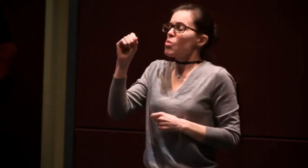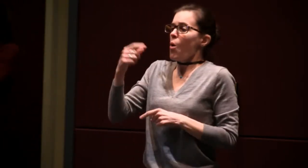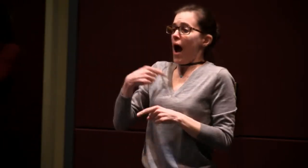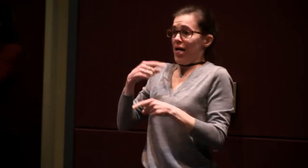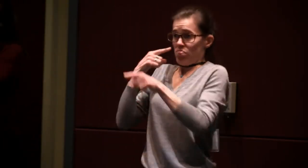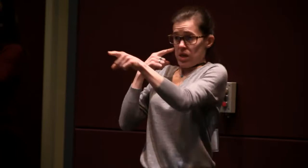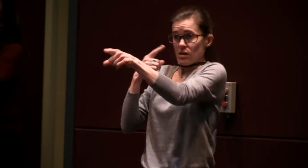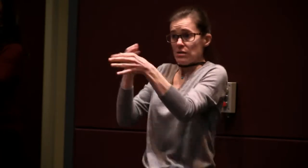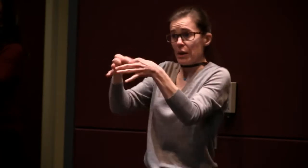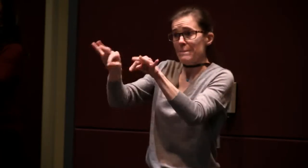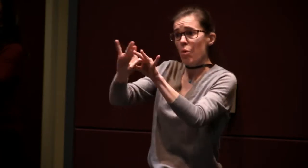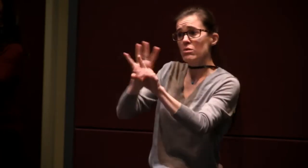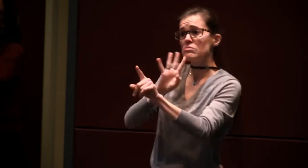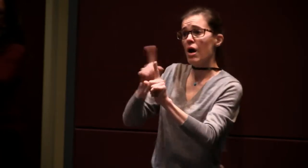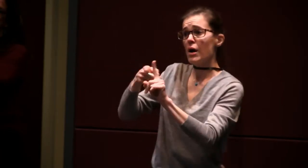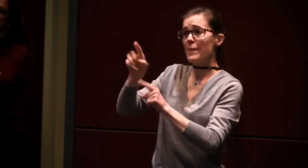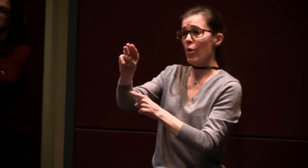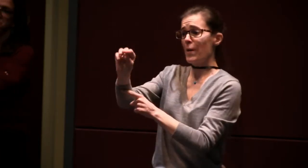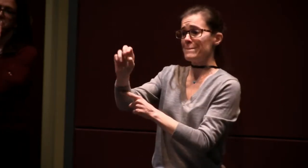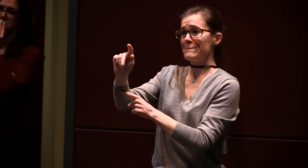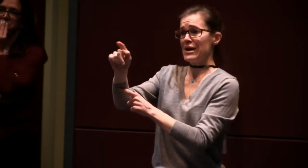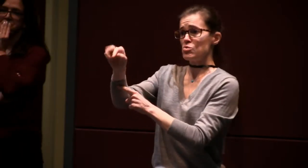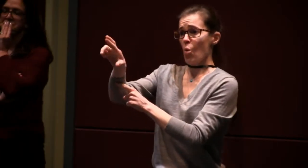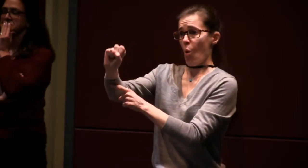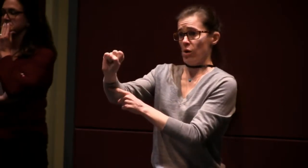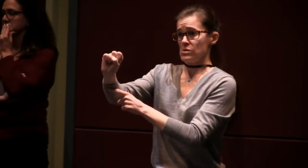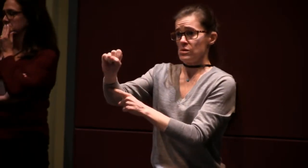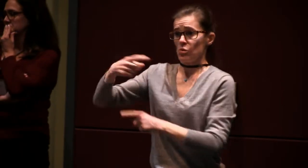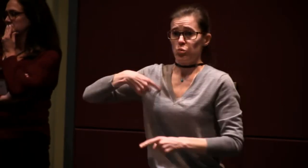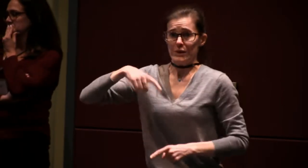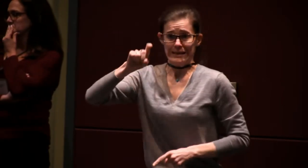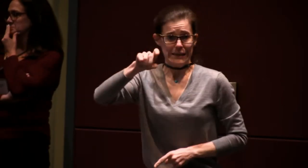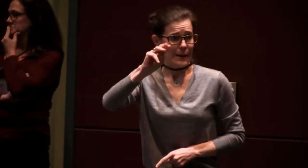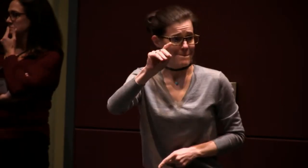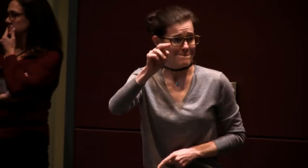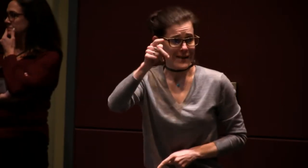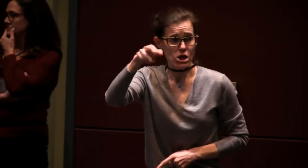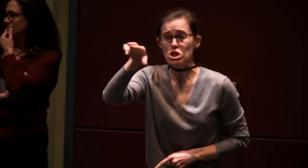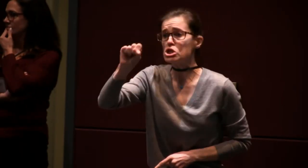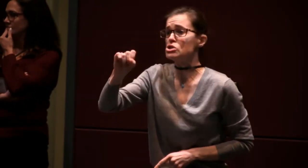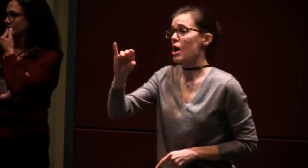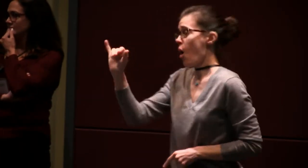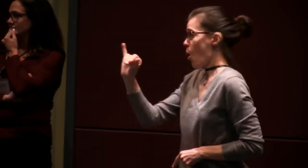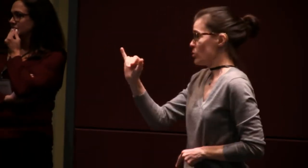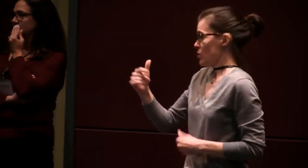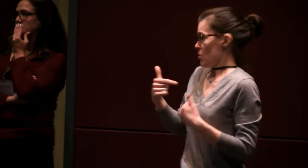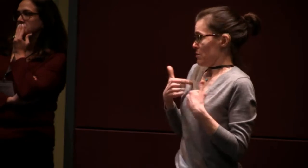But we do have different tasks, and it's important to talk about mentors.